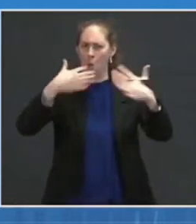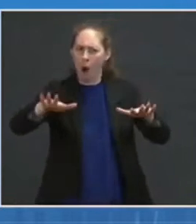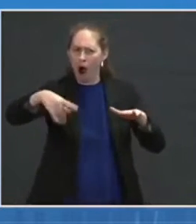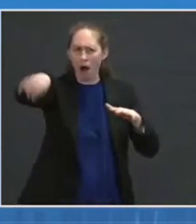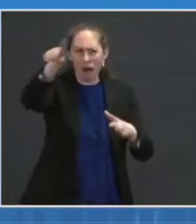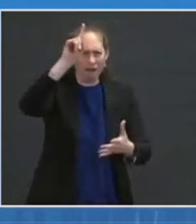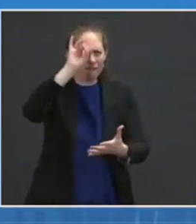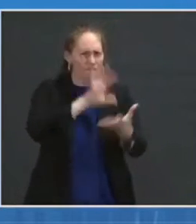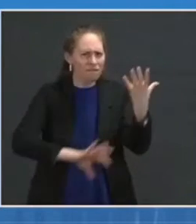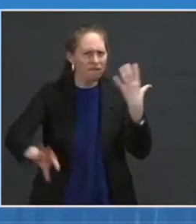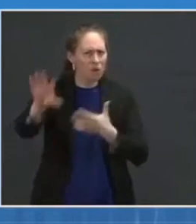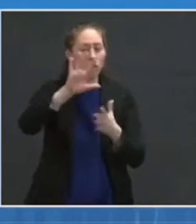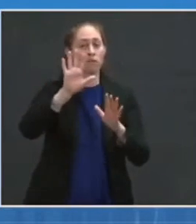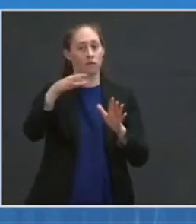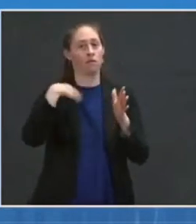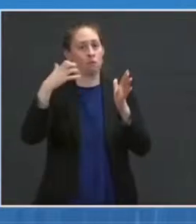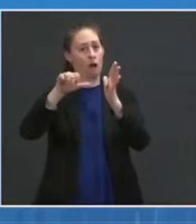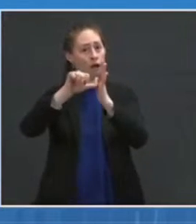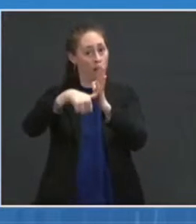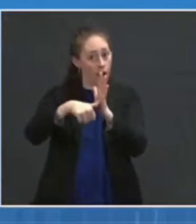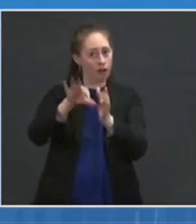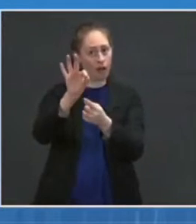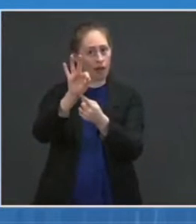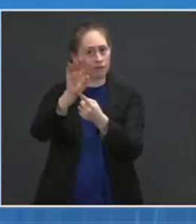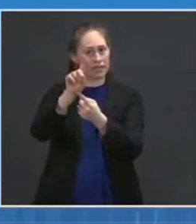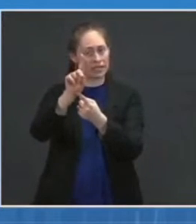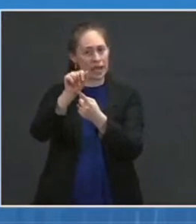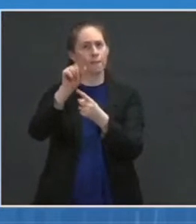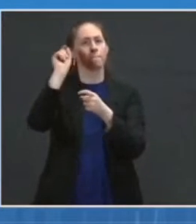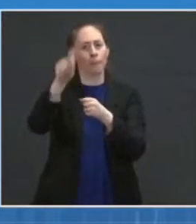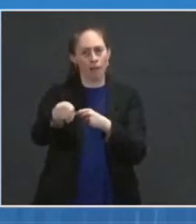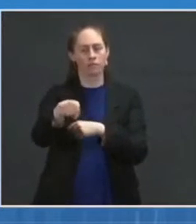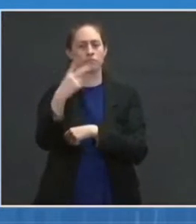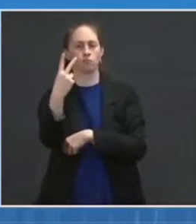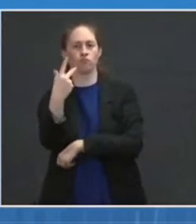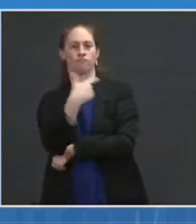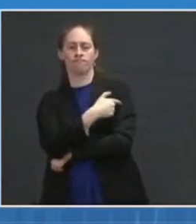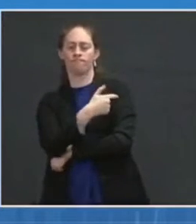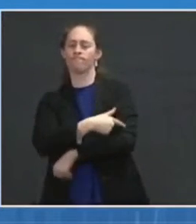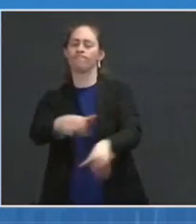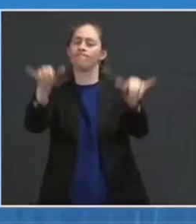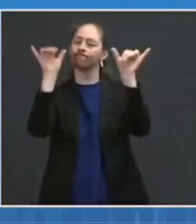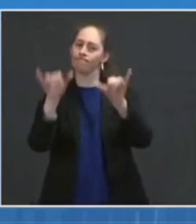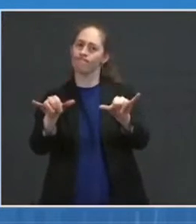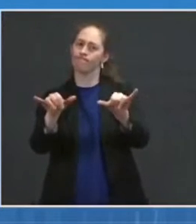PUBLIC NOT TO BE CONFUSED. THE RECORDATION FROM THE FDA IS